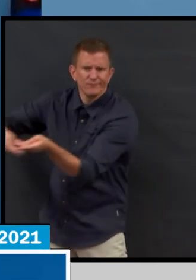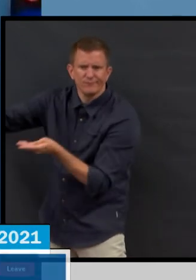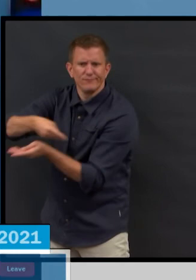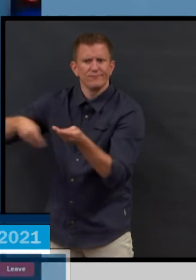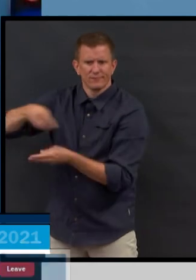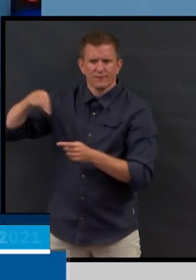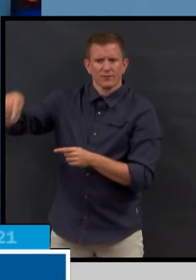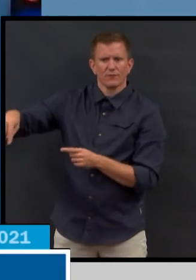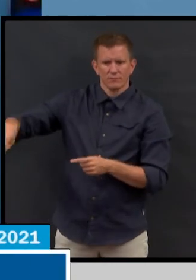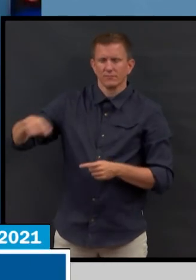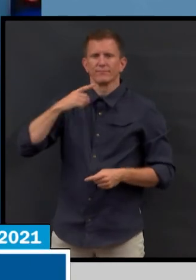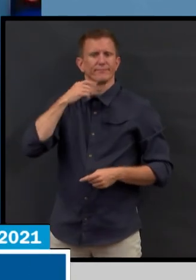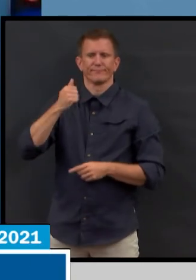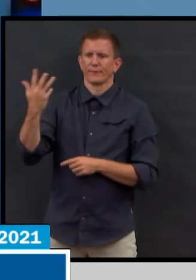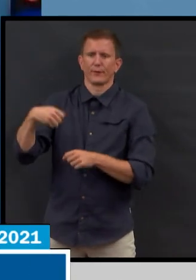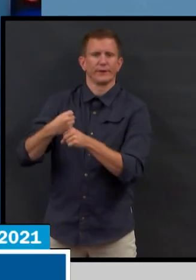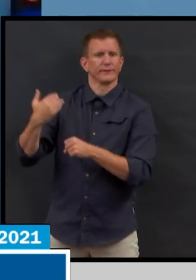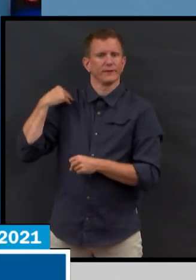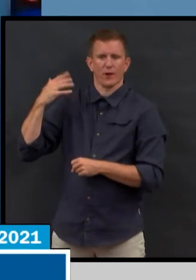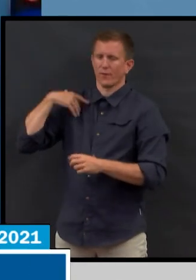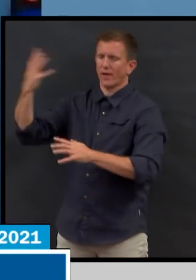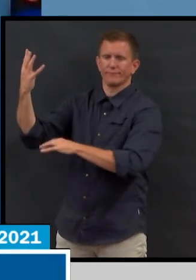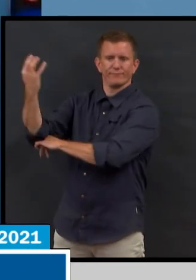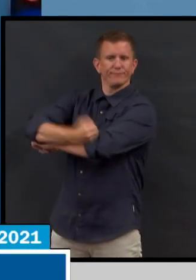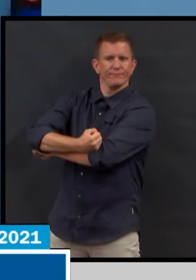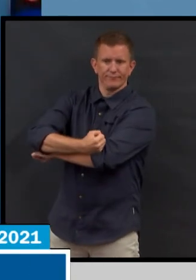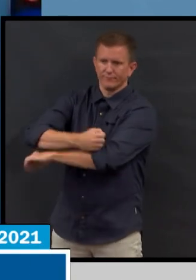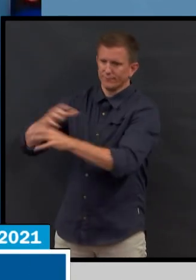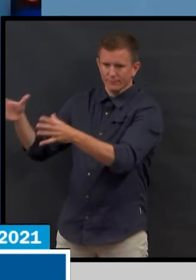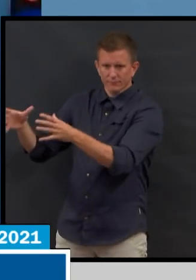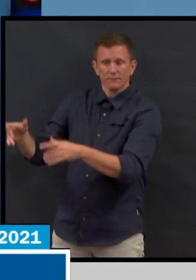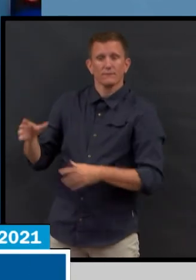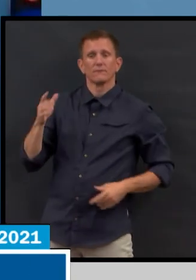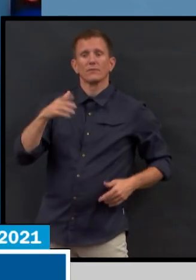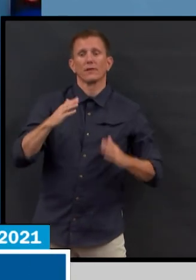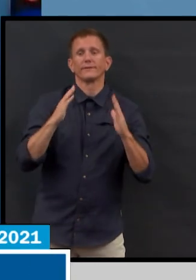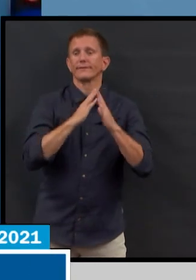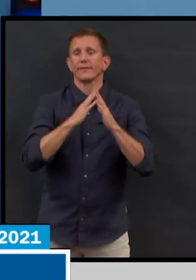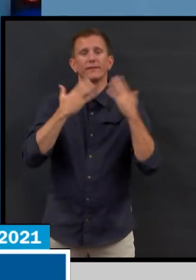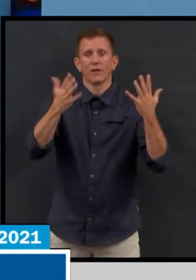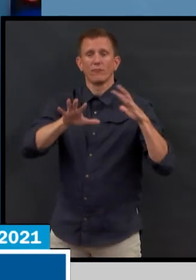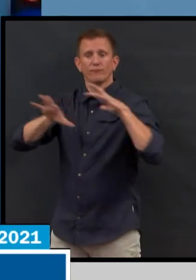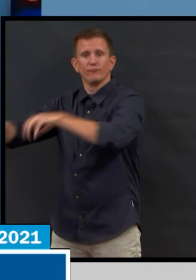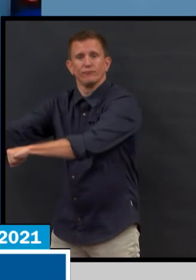old dance club and it was torn down probably two months ago i took some photos and we celebrated